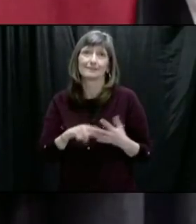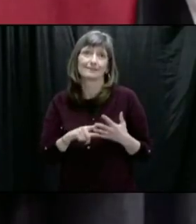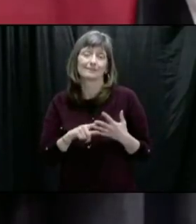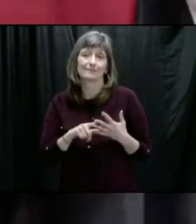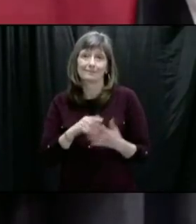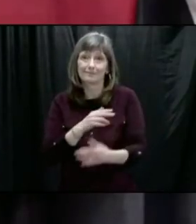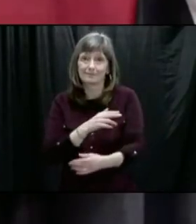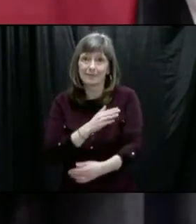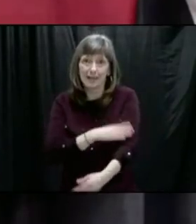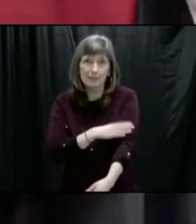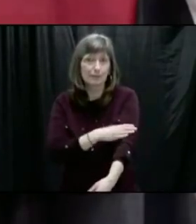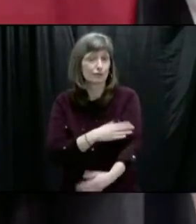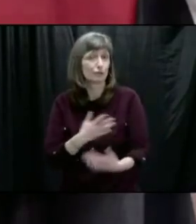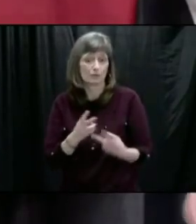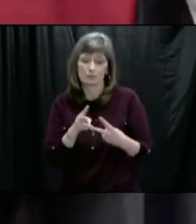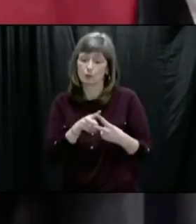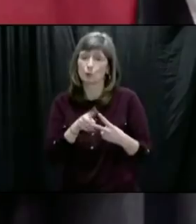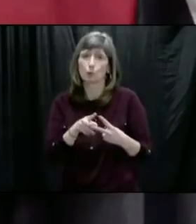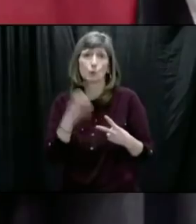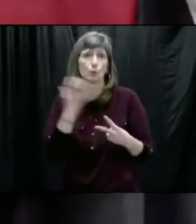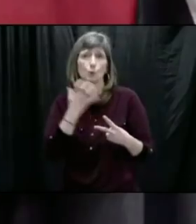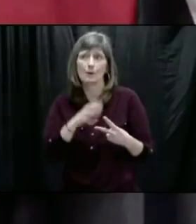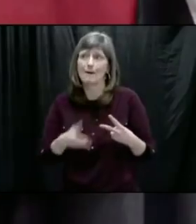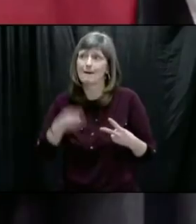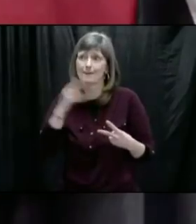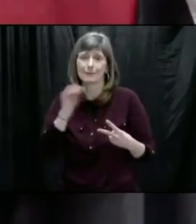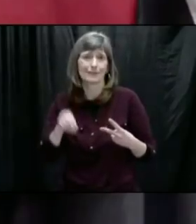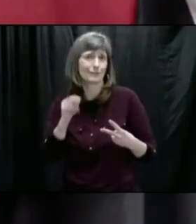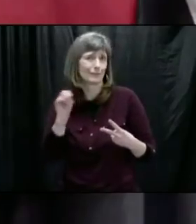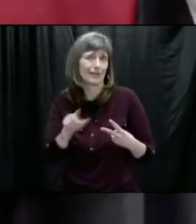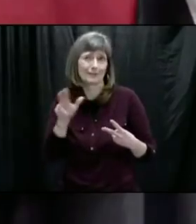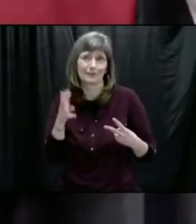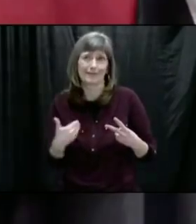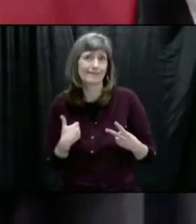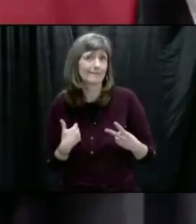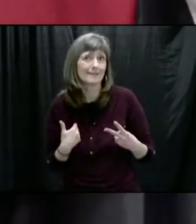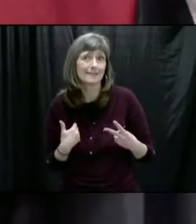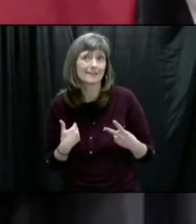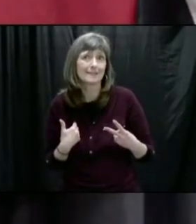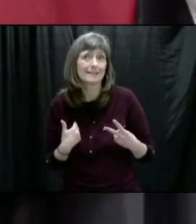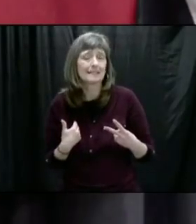THIS PROVINCE. THEY'RE COMMON UNFORTUNATELY.